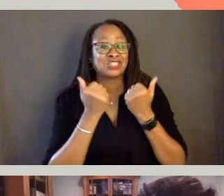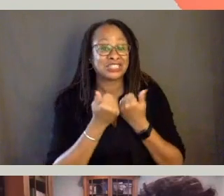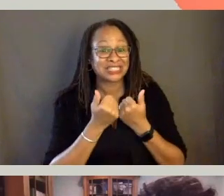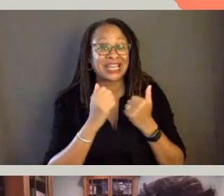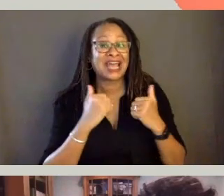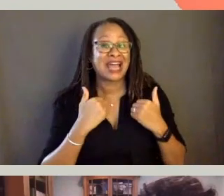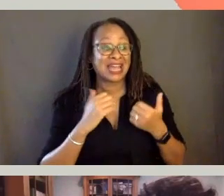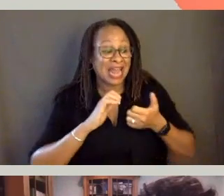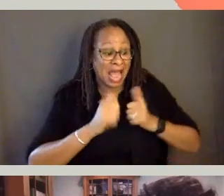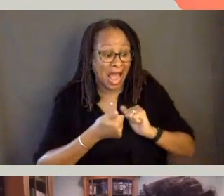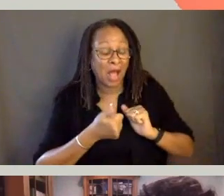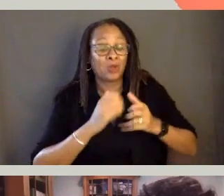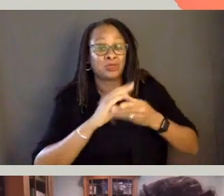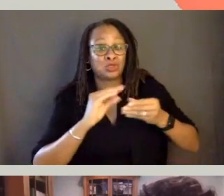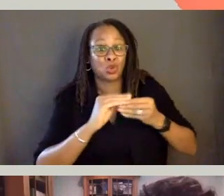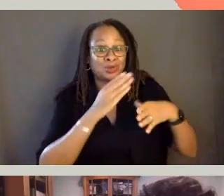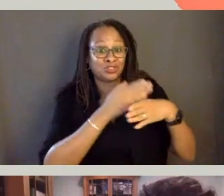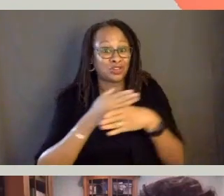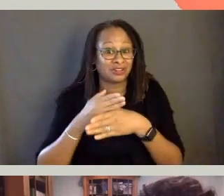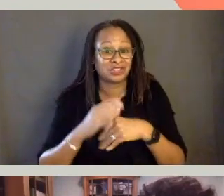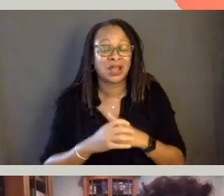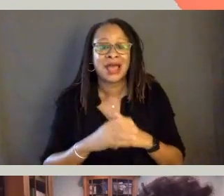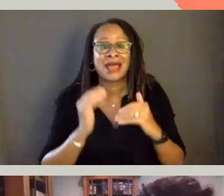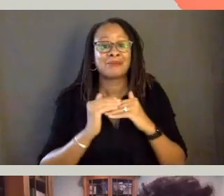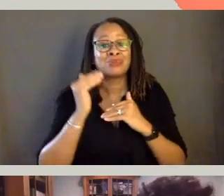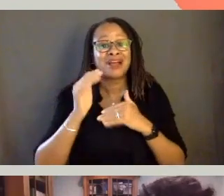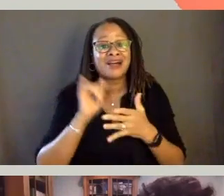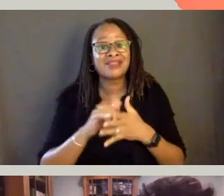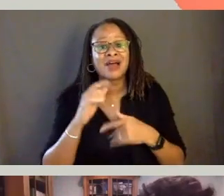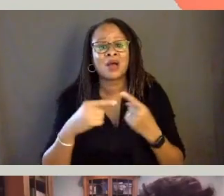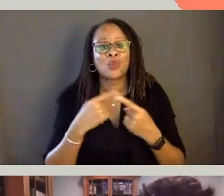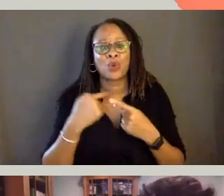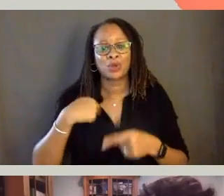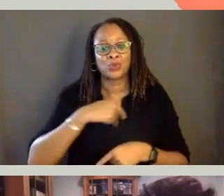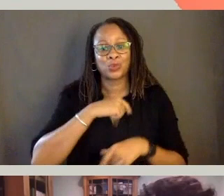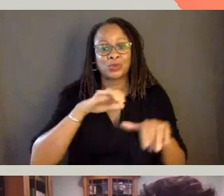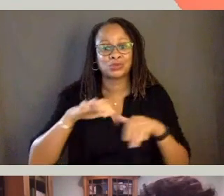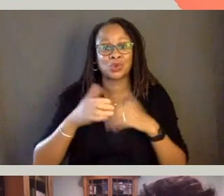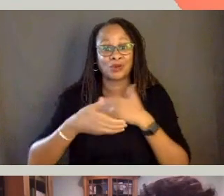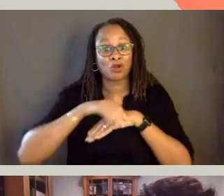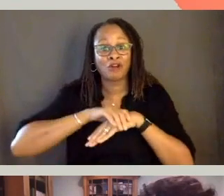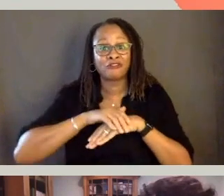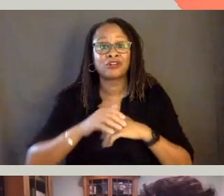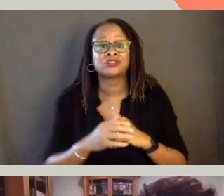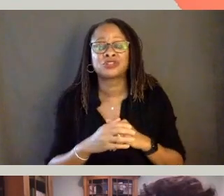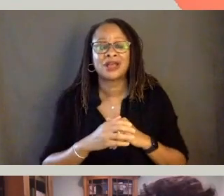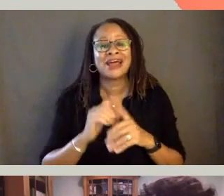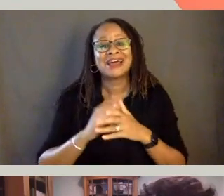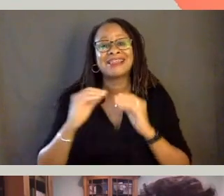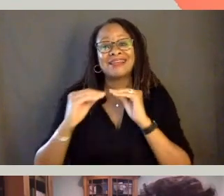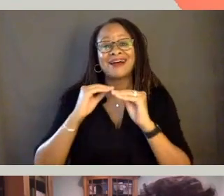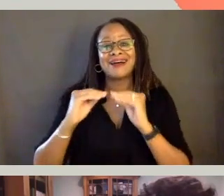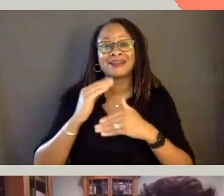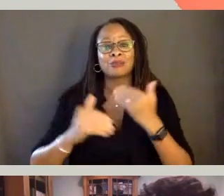And even beyond that, when we were doing COVER/AGE in the editing process,